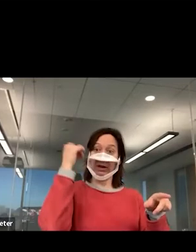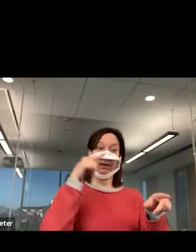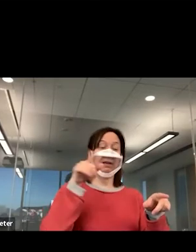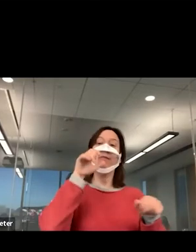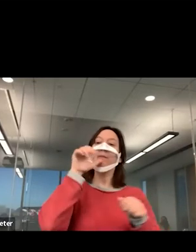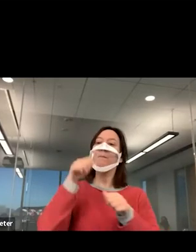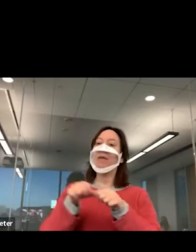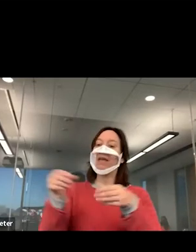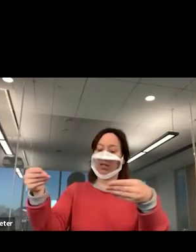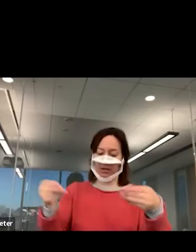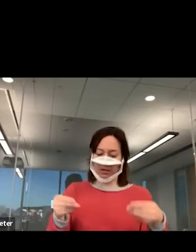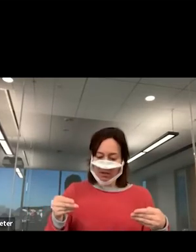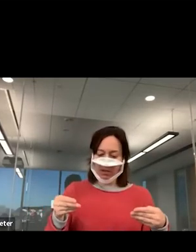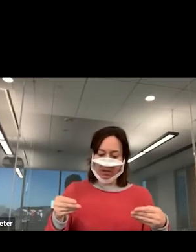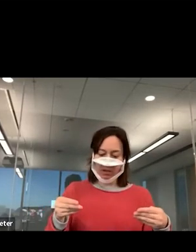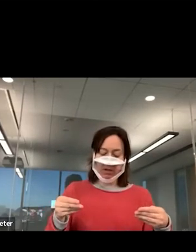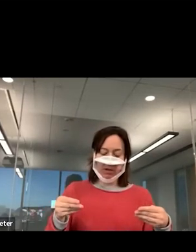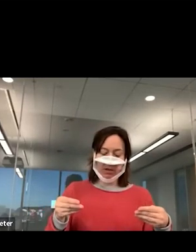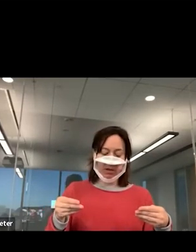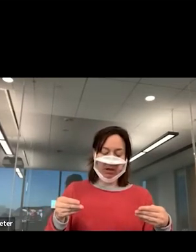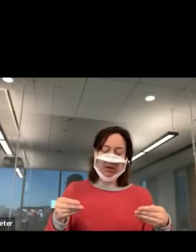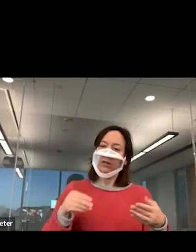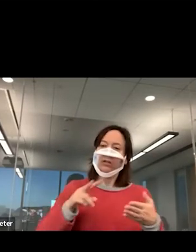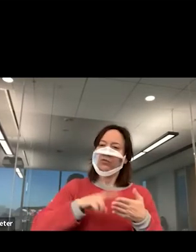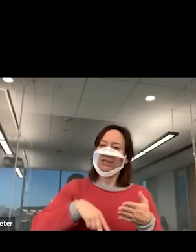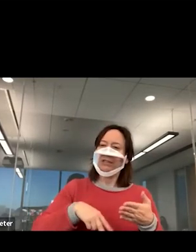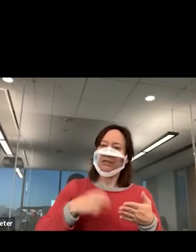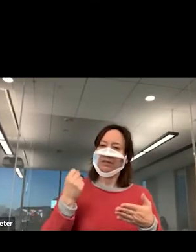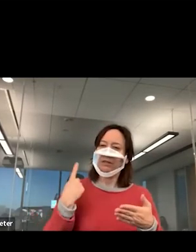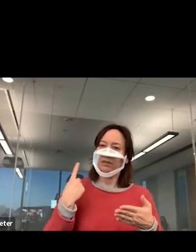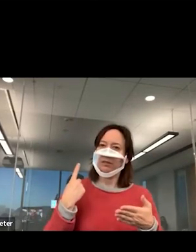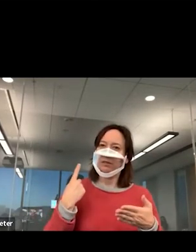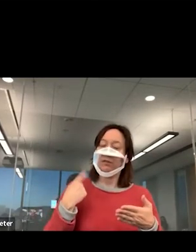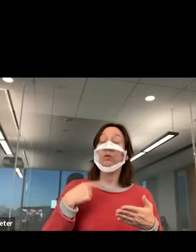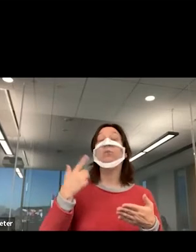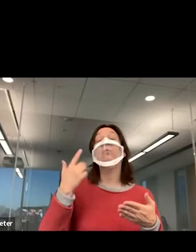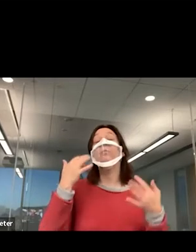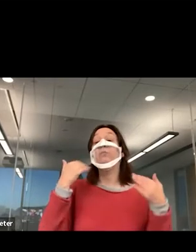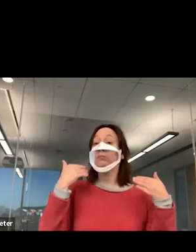and he went to his local grocery store where he was friends with the guy who ran it